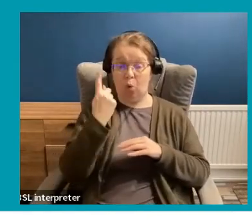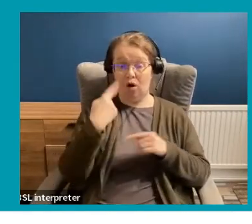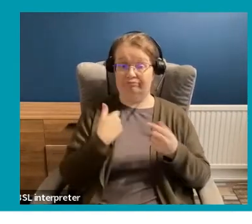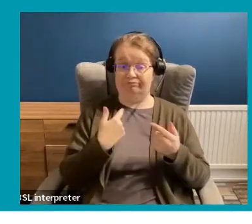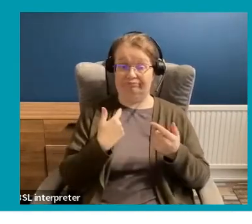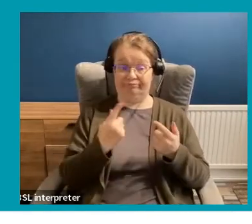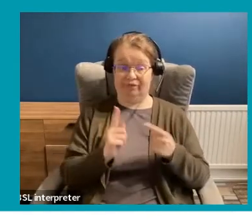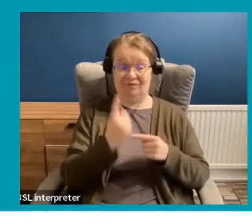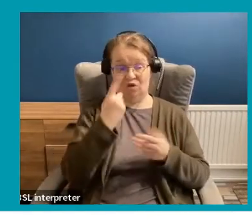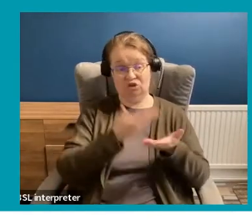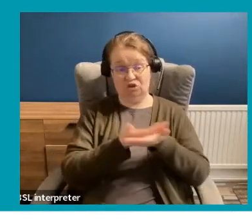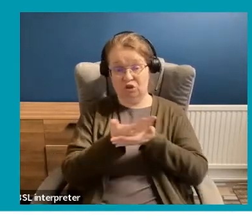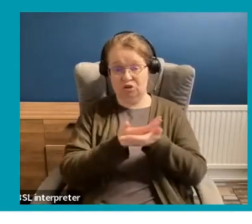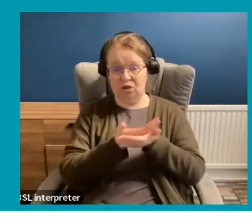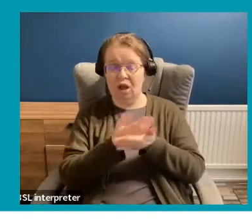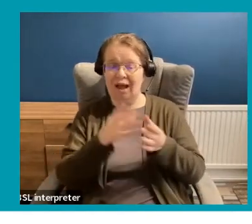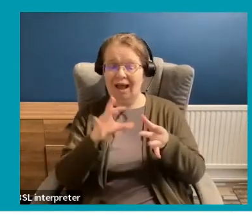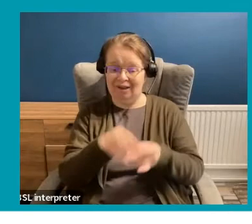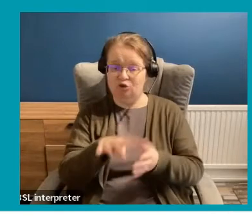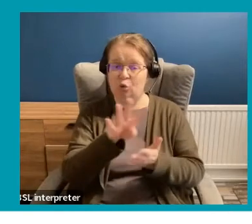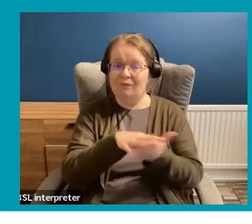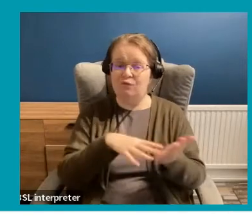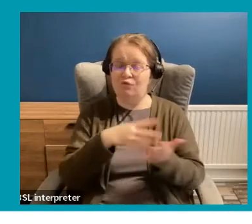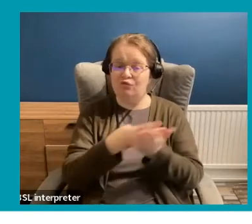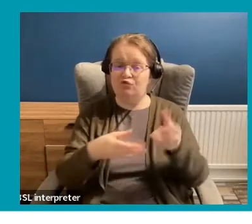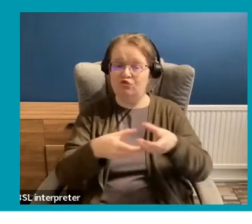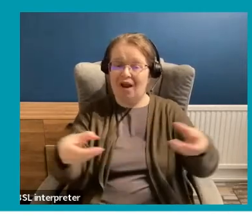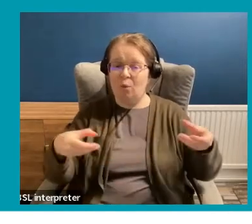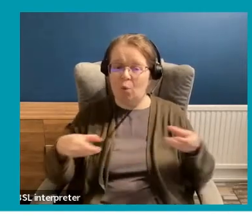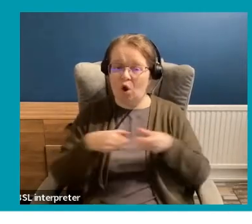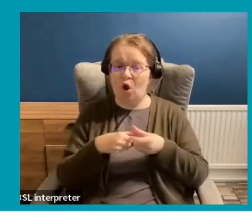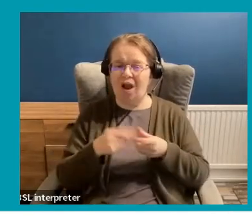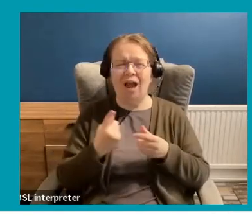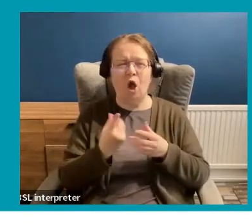around this kind of framework is what does growth mean to you?